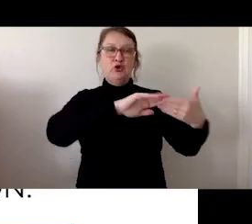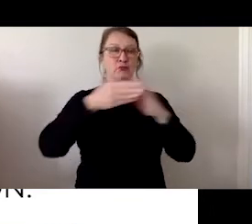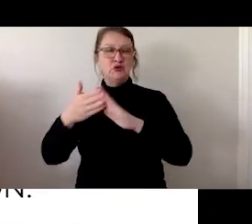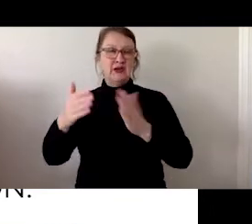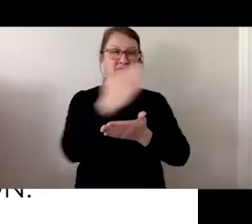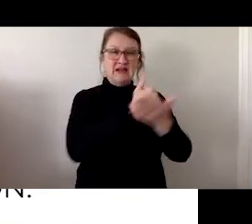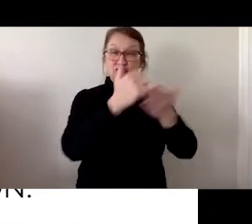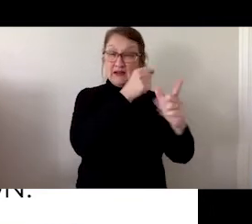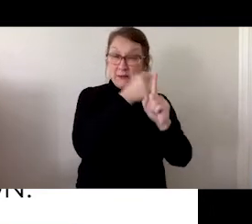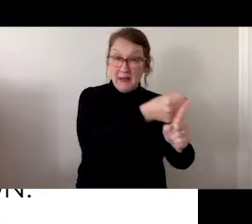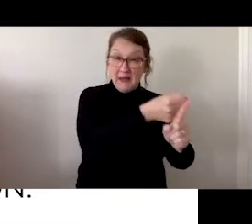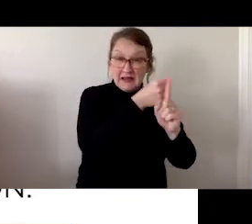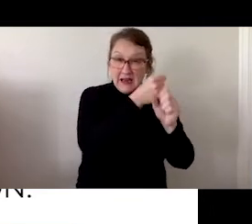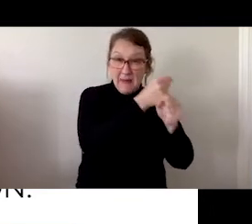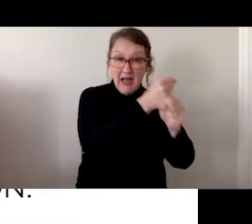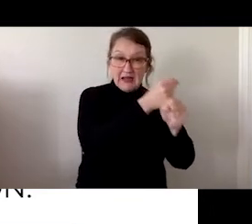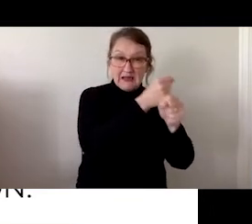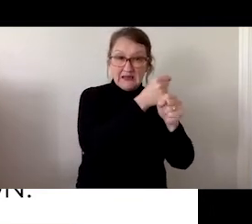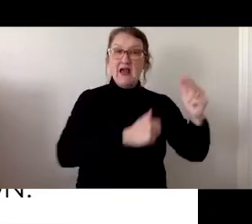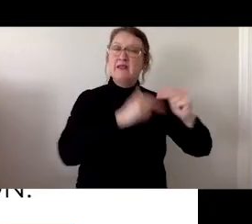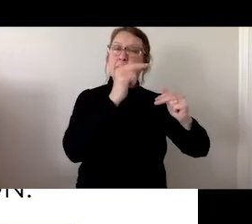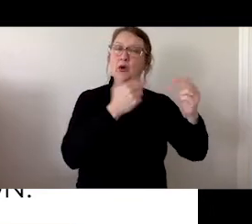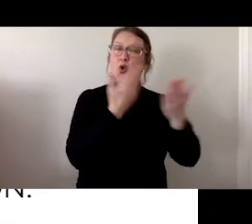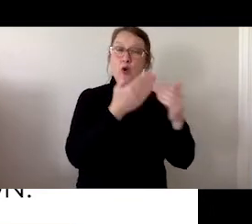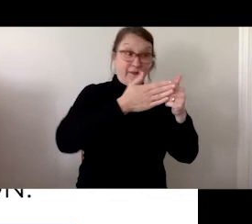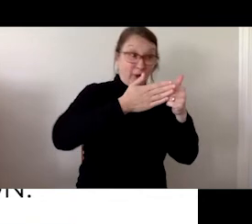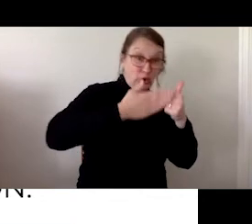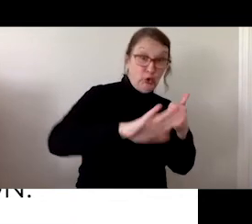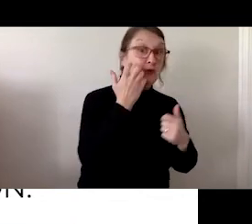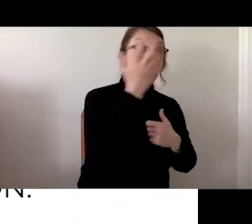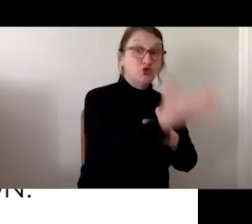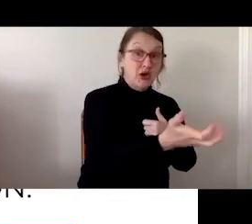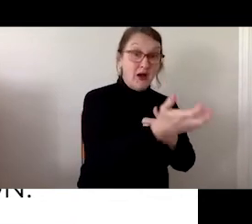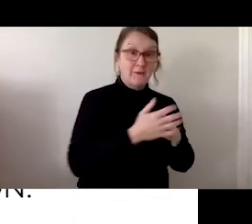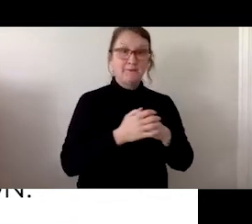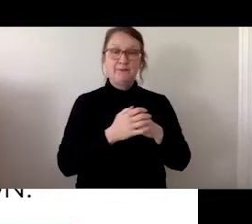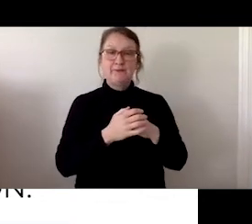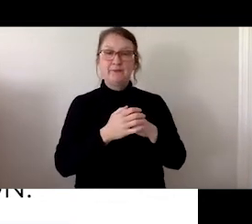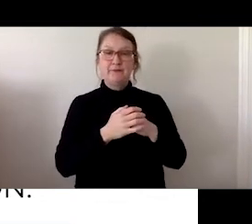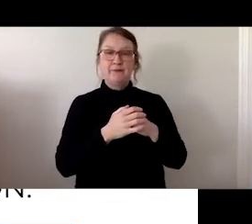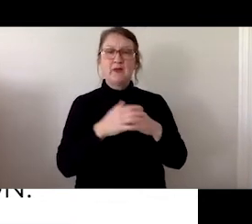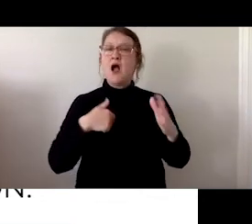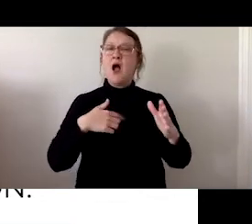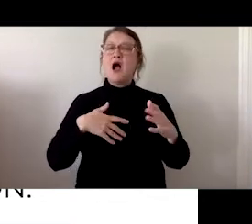in the first now phase, "De-emphasise community fundraising." What I'm saying here is, once you've de-emphasised it,